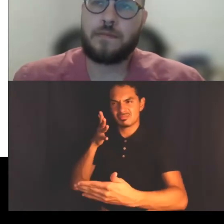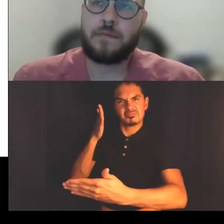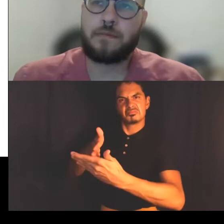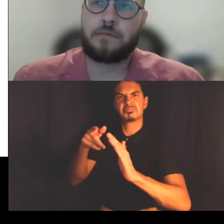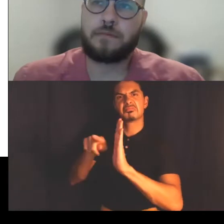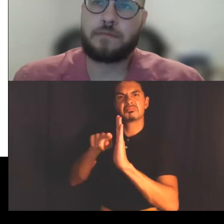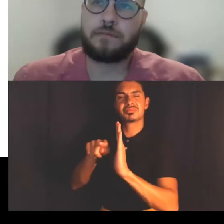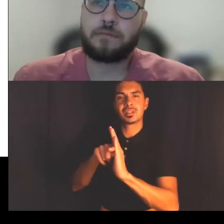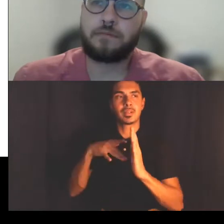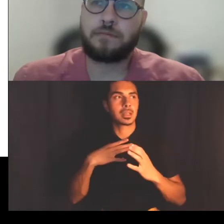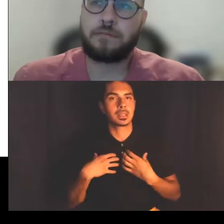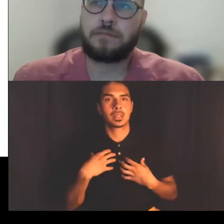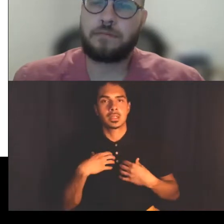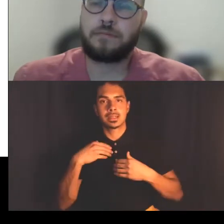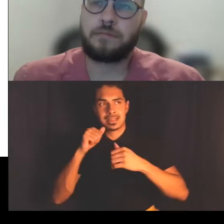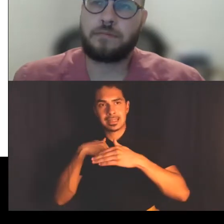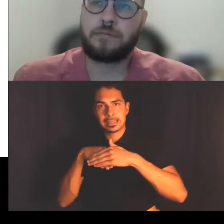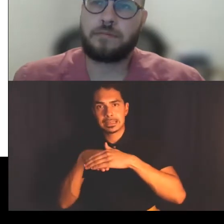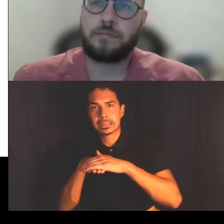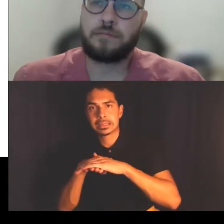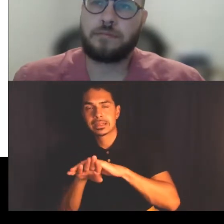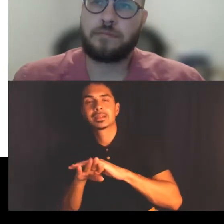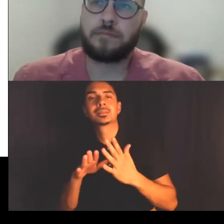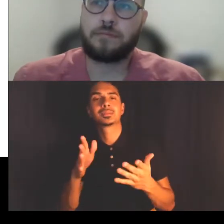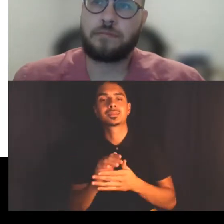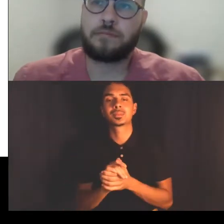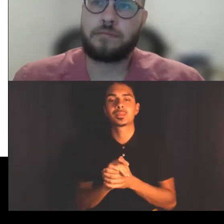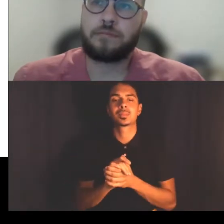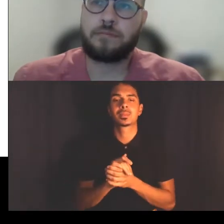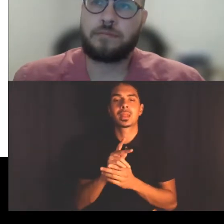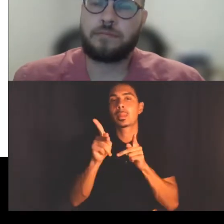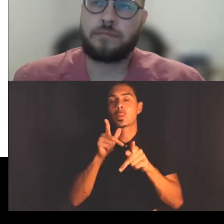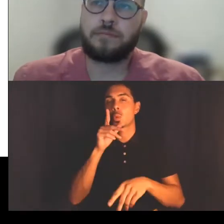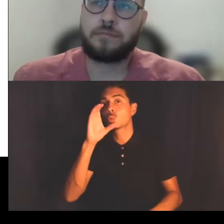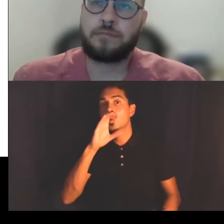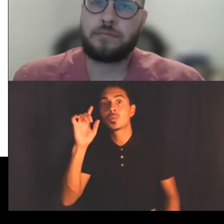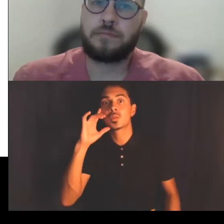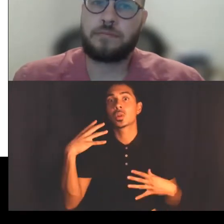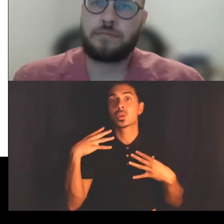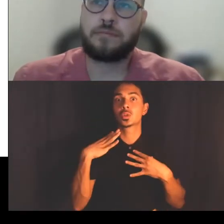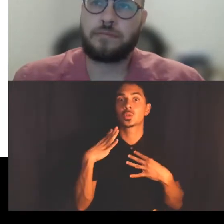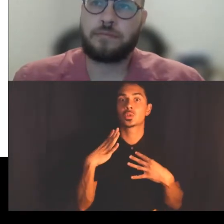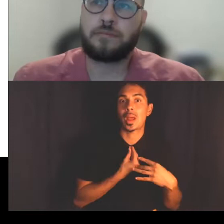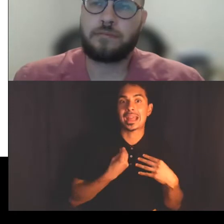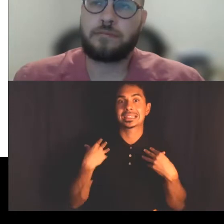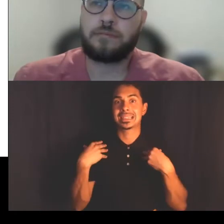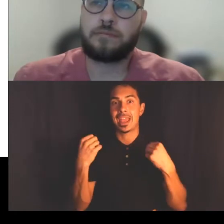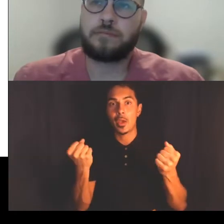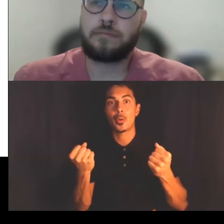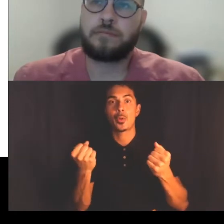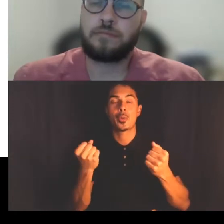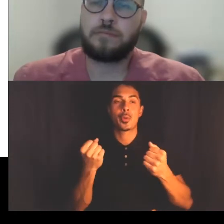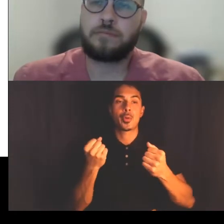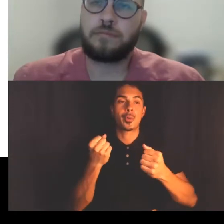We're seeing increased concerns about seeking trans care in general, especially for parents with trans youth.